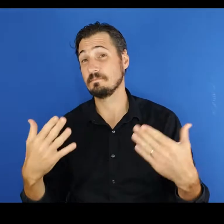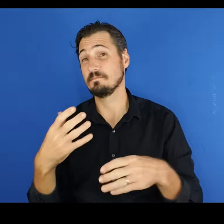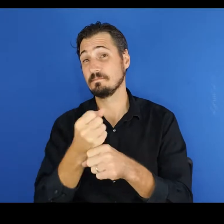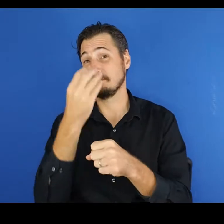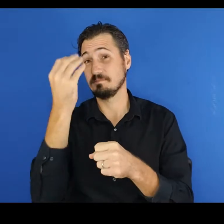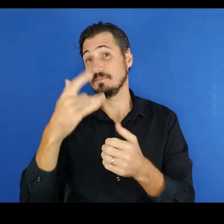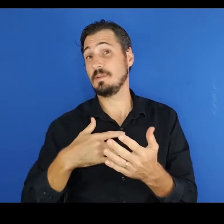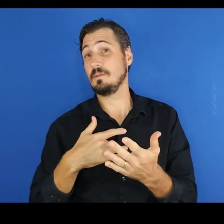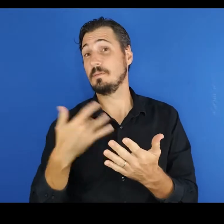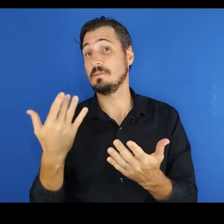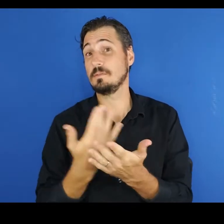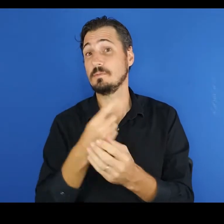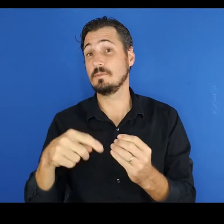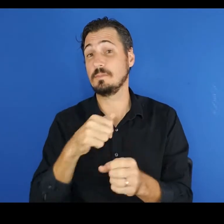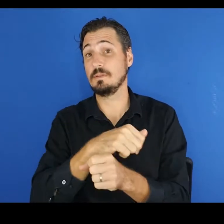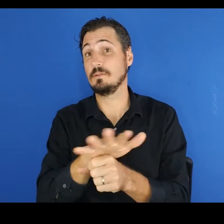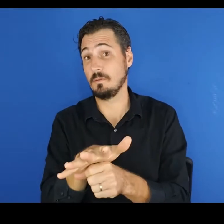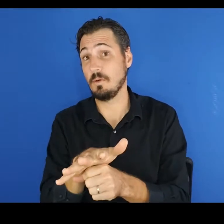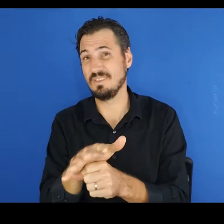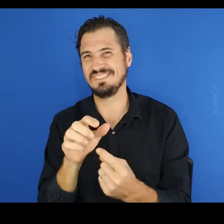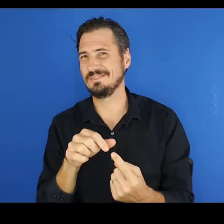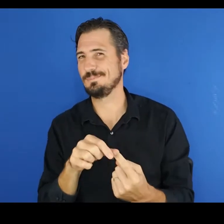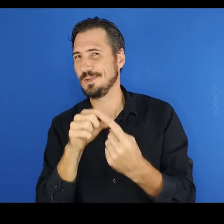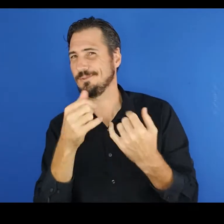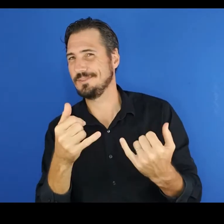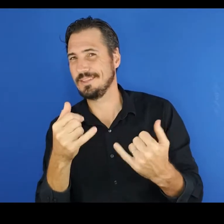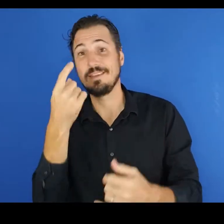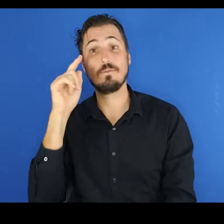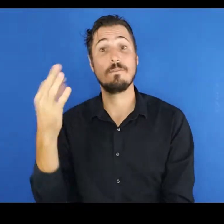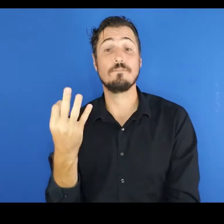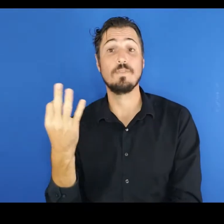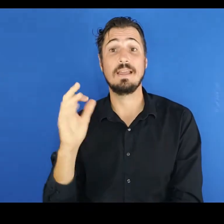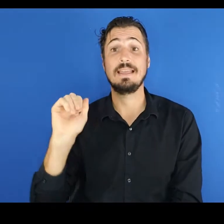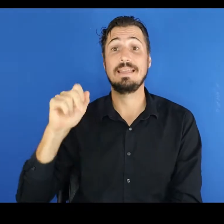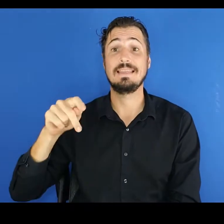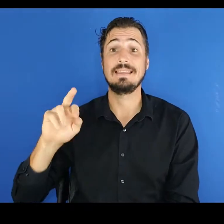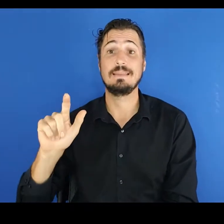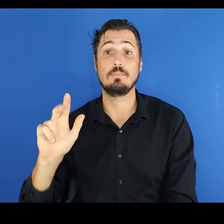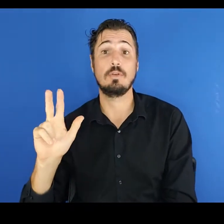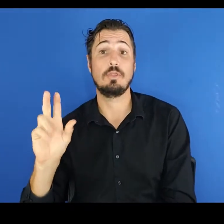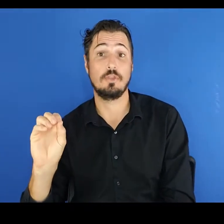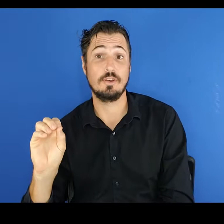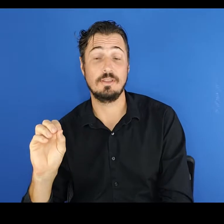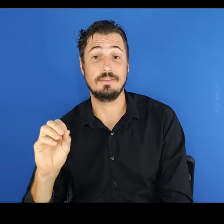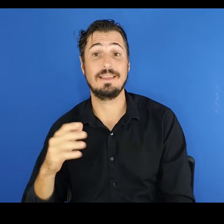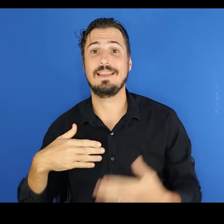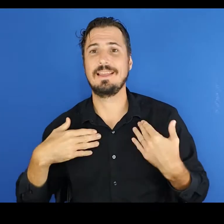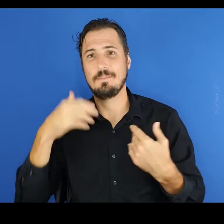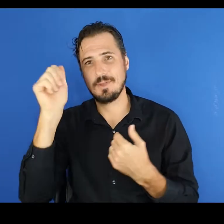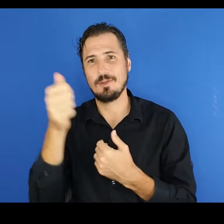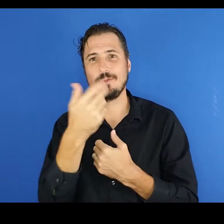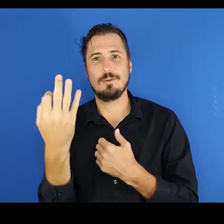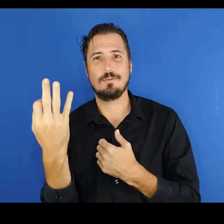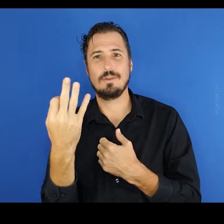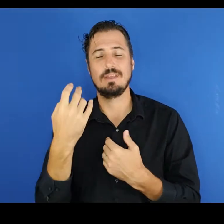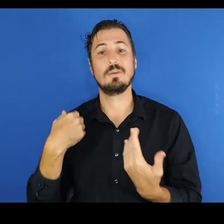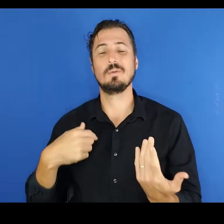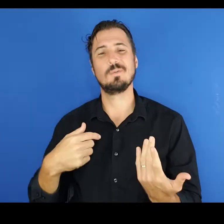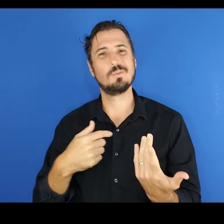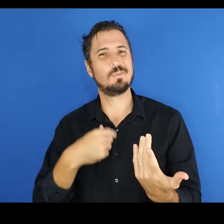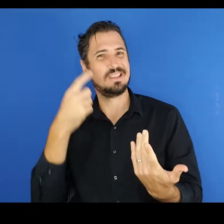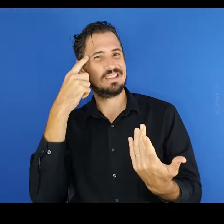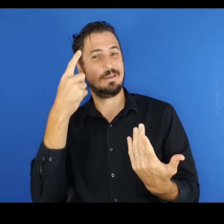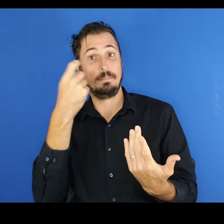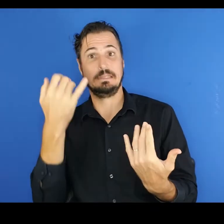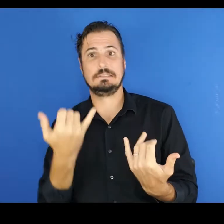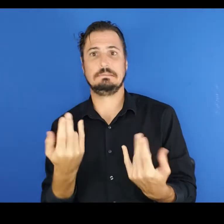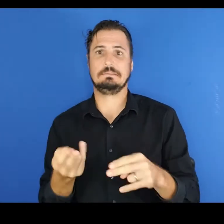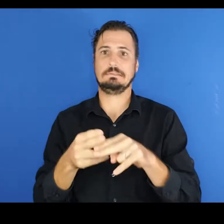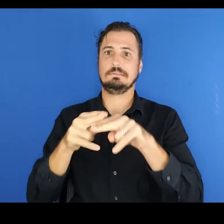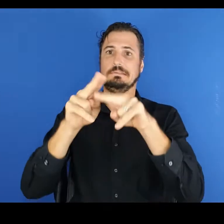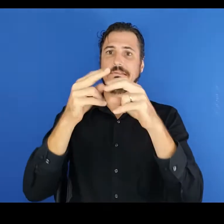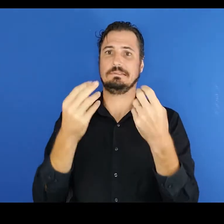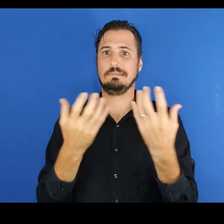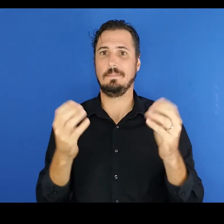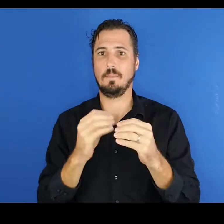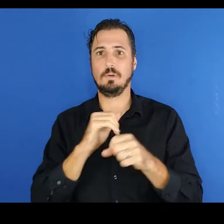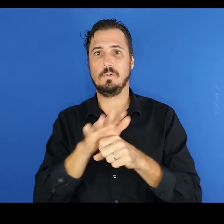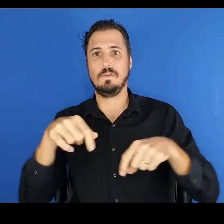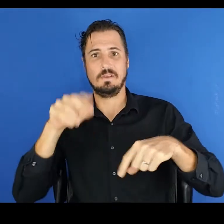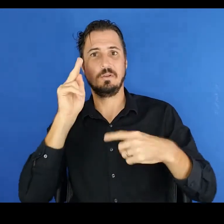Aloha Kaua‘i. Here is a special COVID-19 briefing from Team Kaua‘i for Friday, April 30. Happy Aloha Friday. Due to the current number of cases, we felt it was important to do an update today